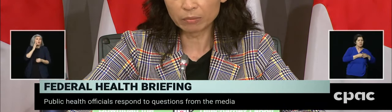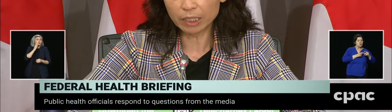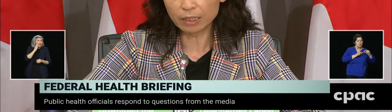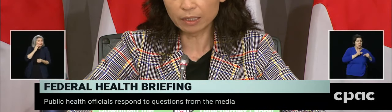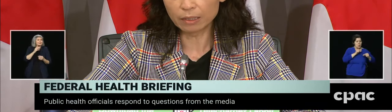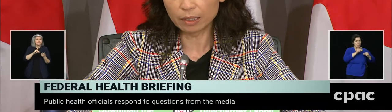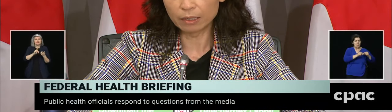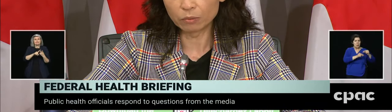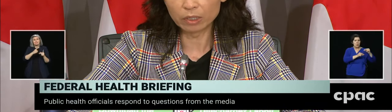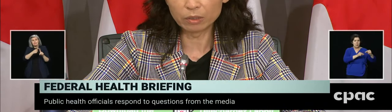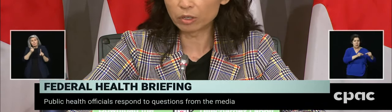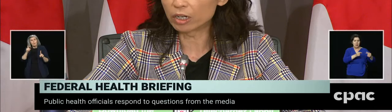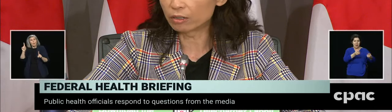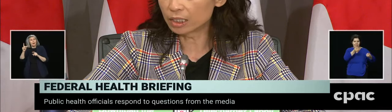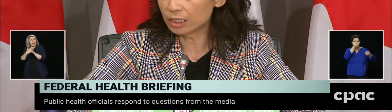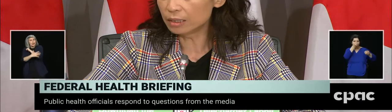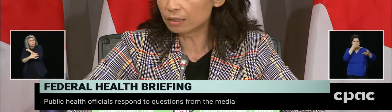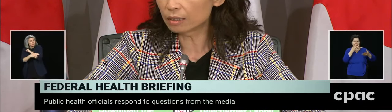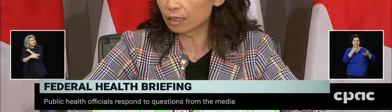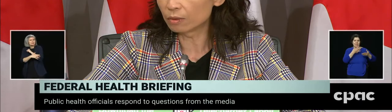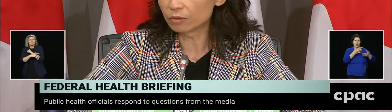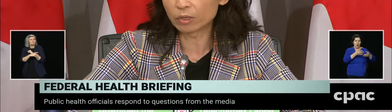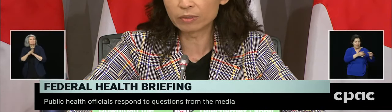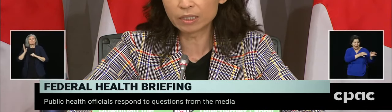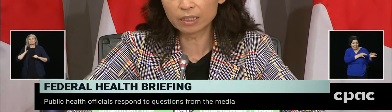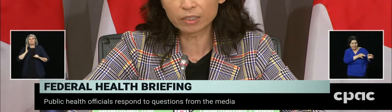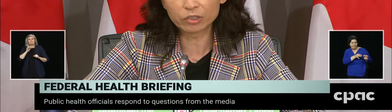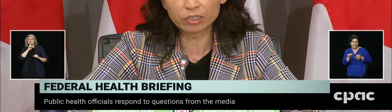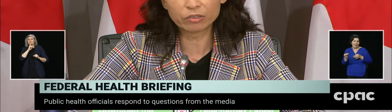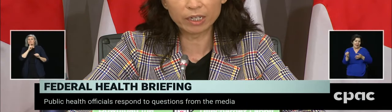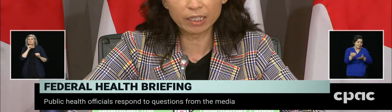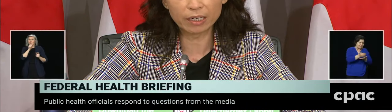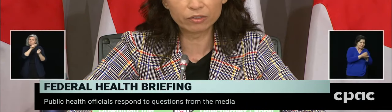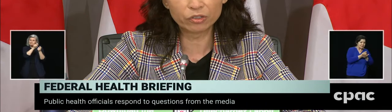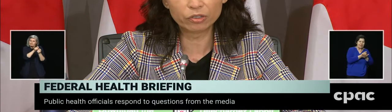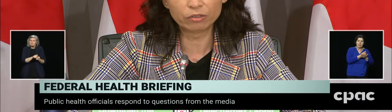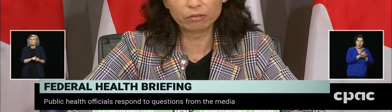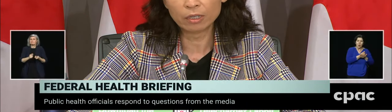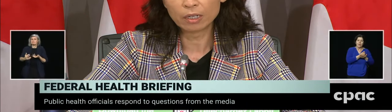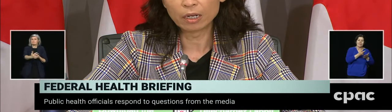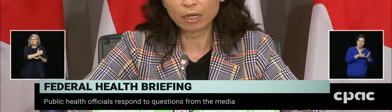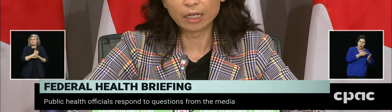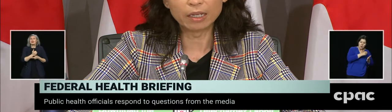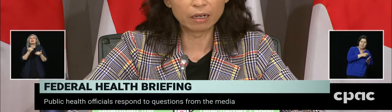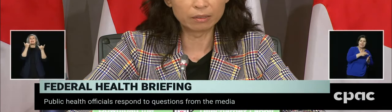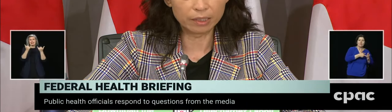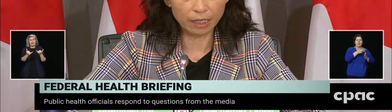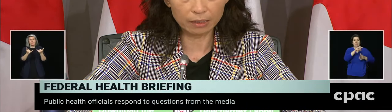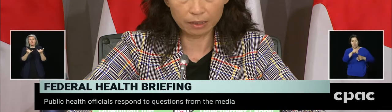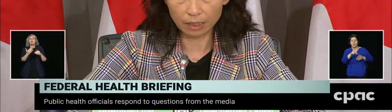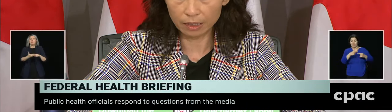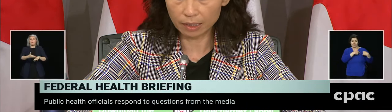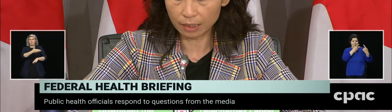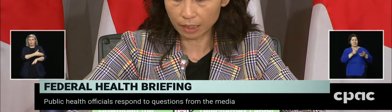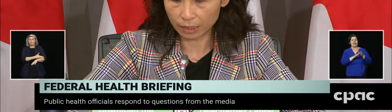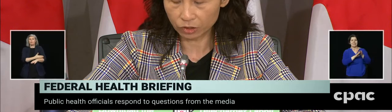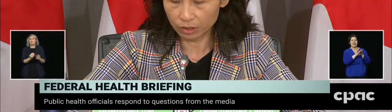NOT COLLECTED CONSISTENTLY. IT HAS IMPROVED. BUT WE'RE MAKING IT ONE OF THE